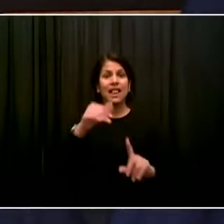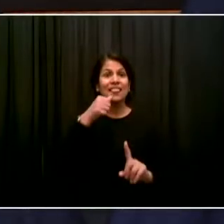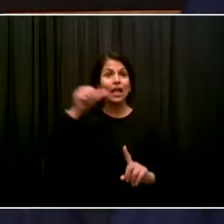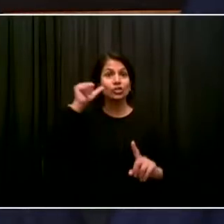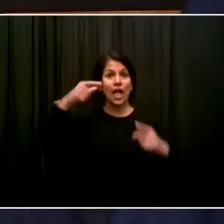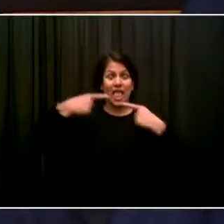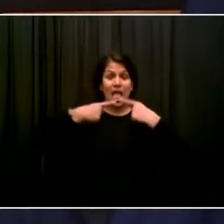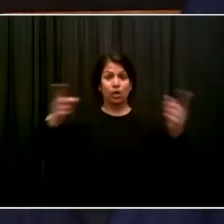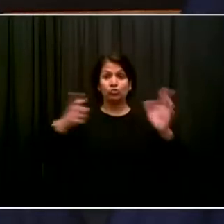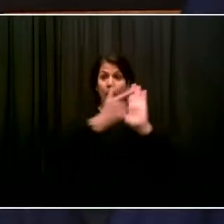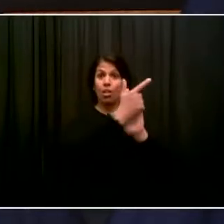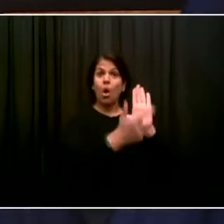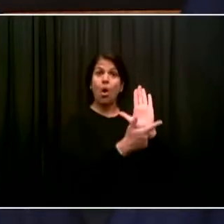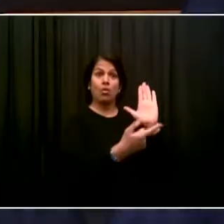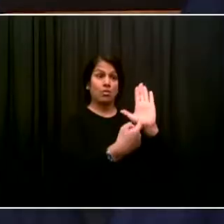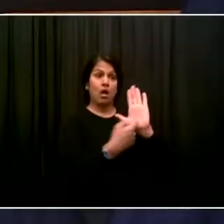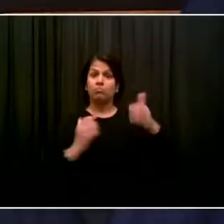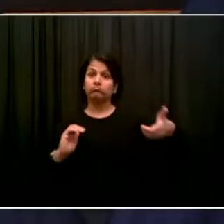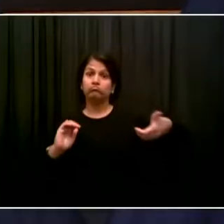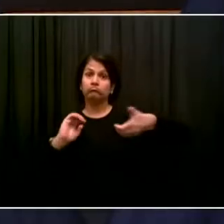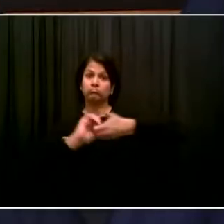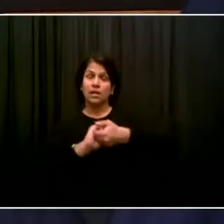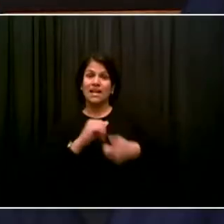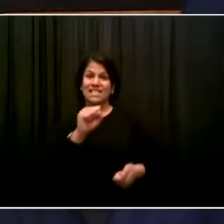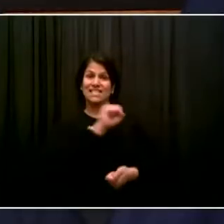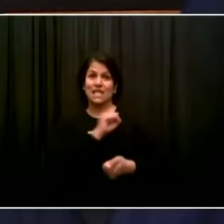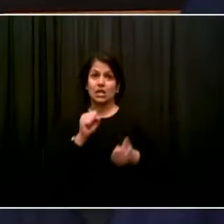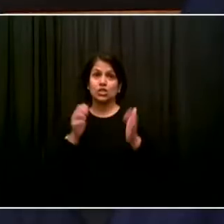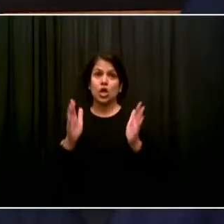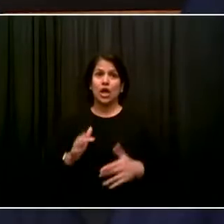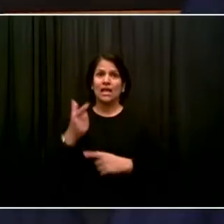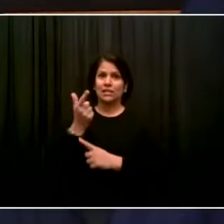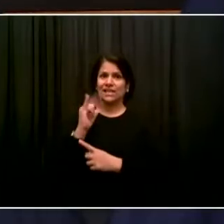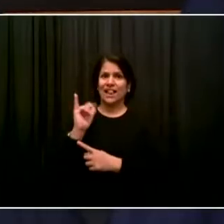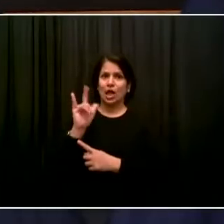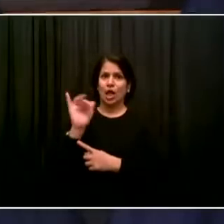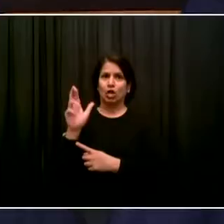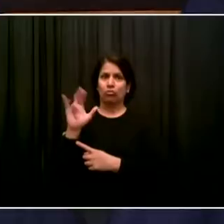SPACE HEATERS. THE